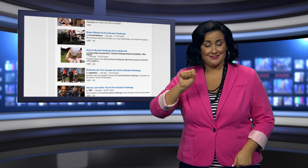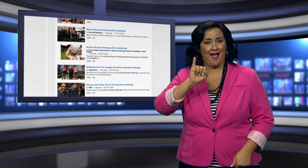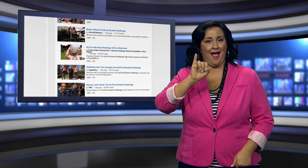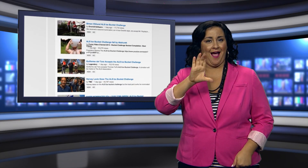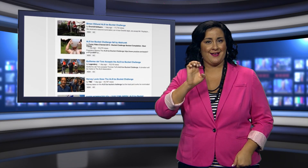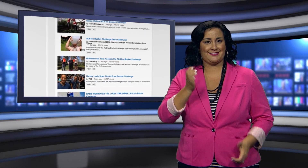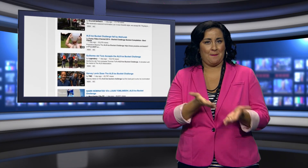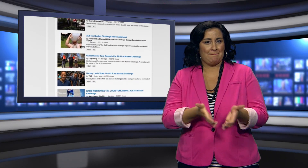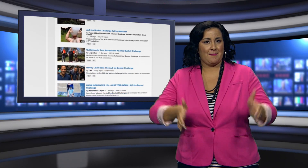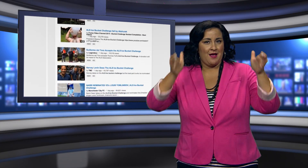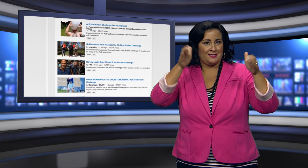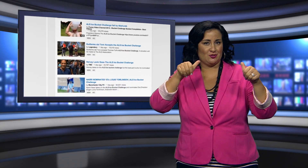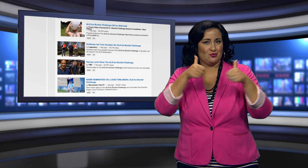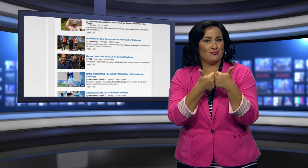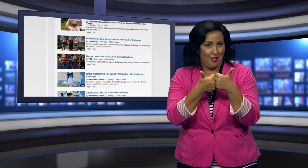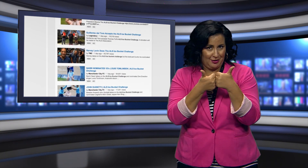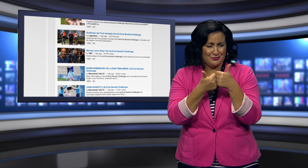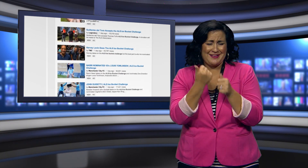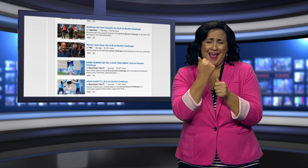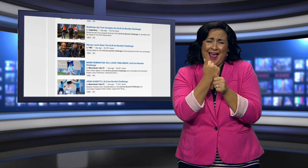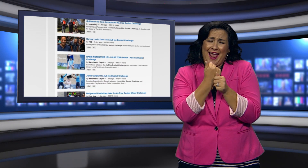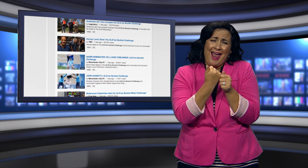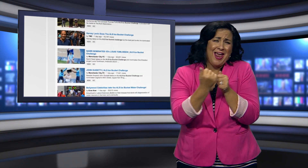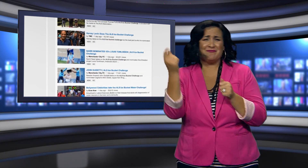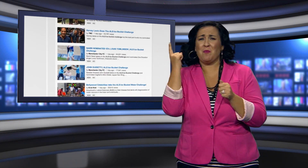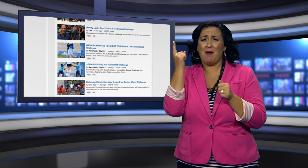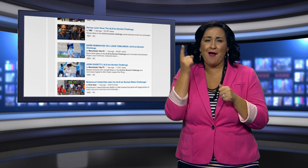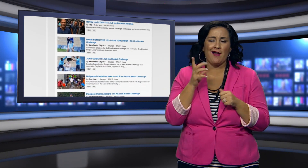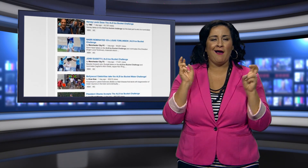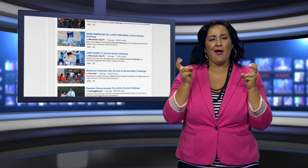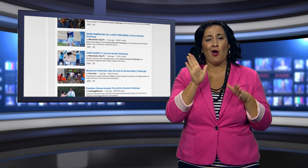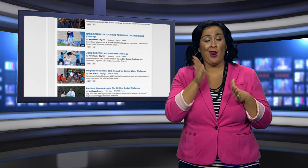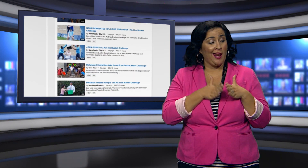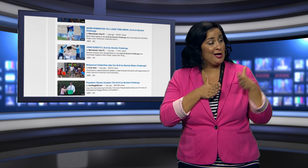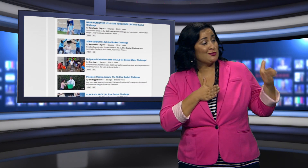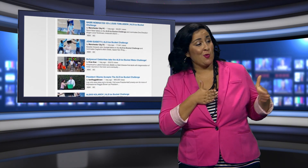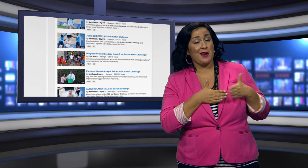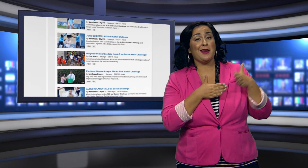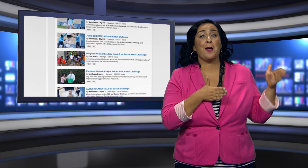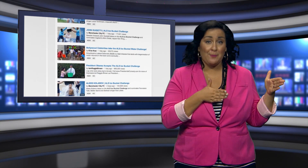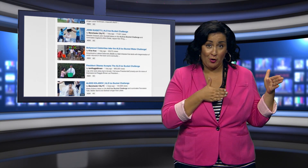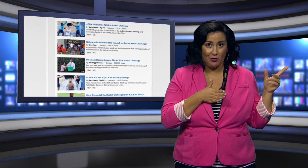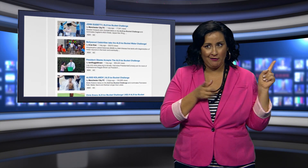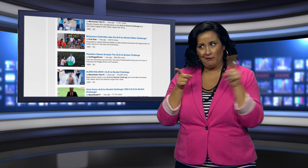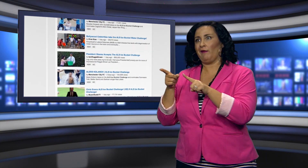one spot for viral videos on the web. Everybody from your next door neighbor to actress,